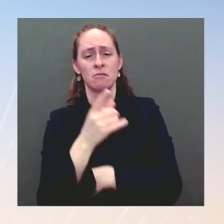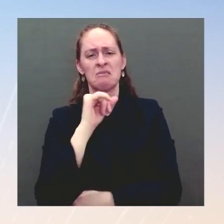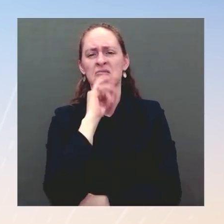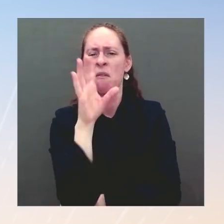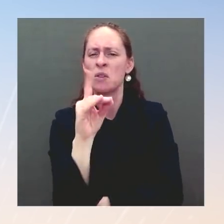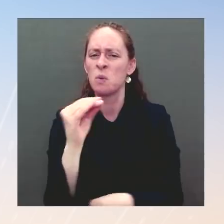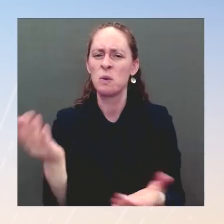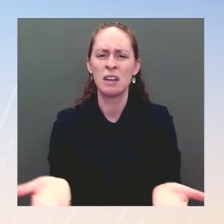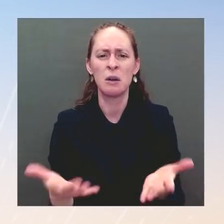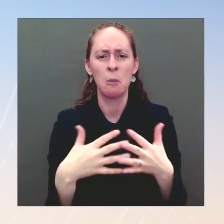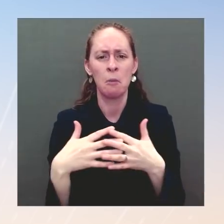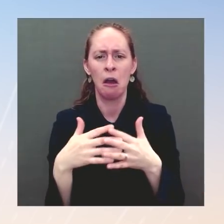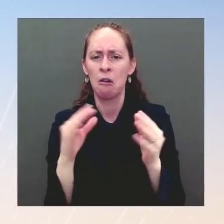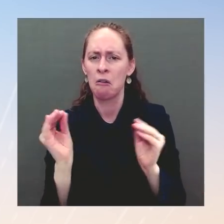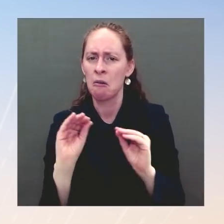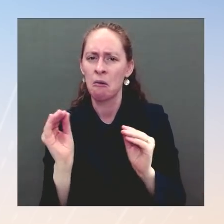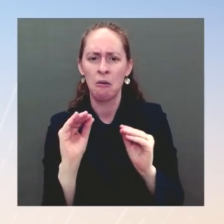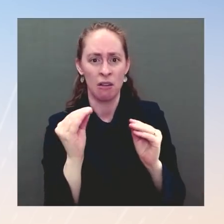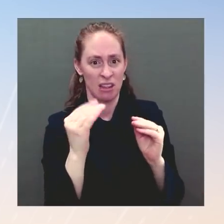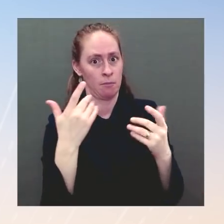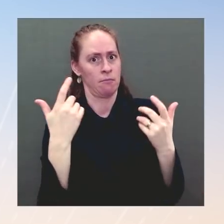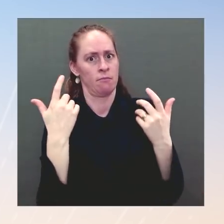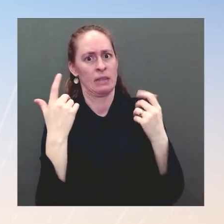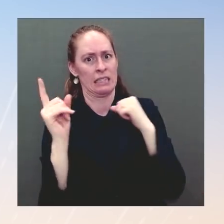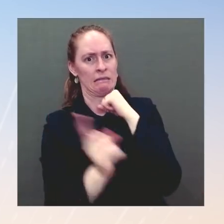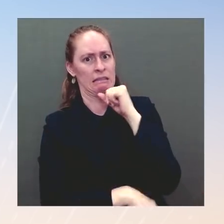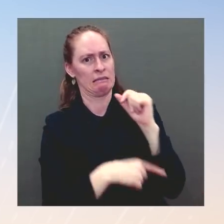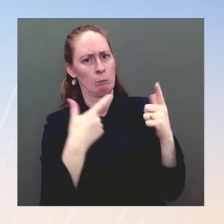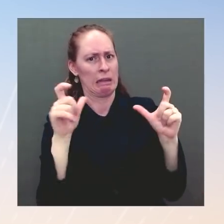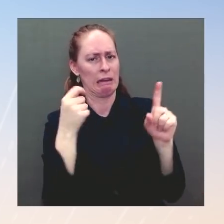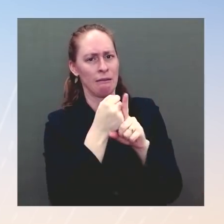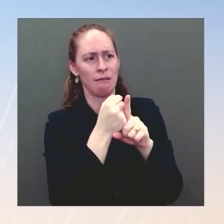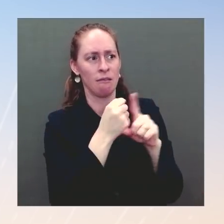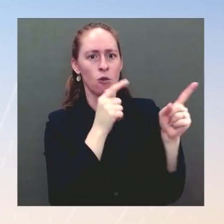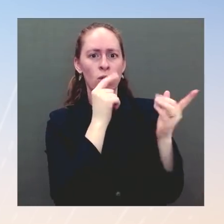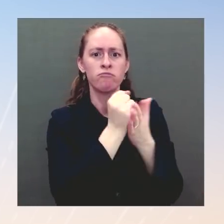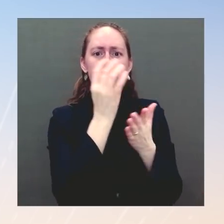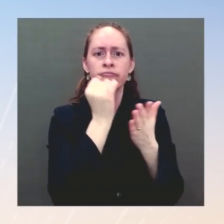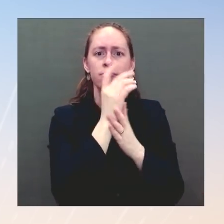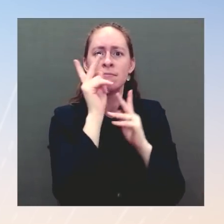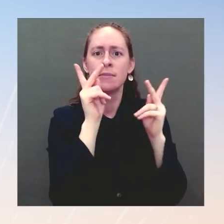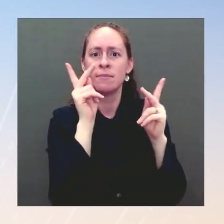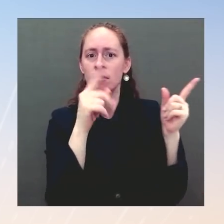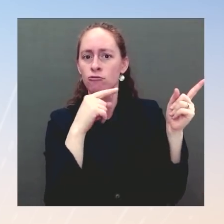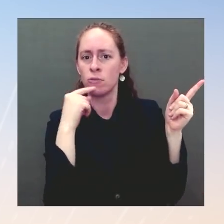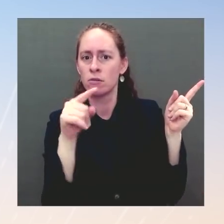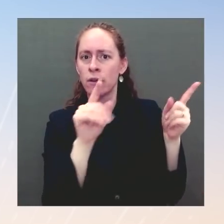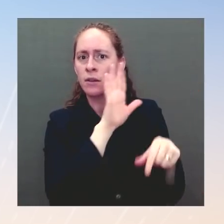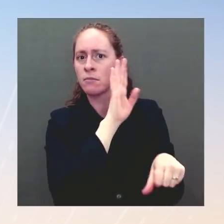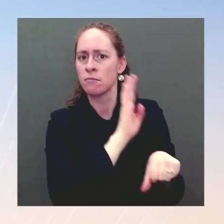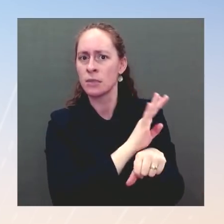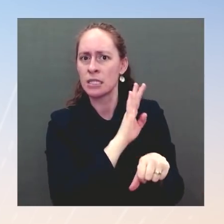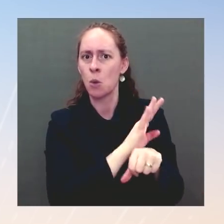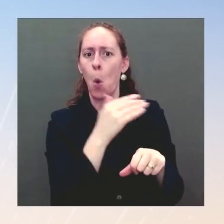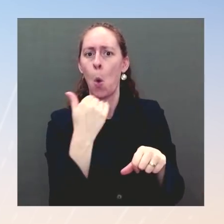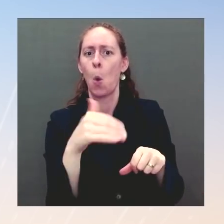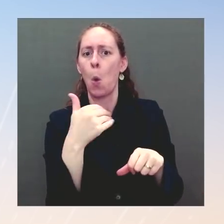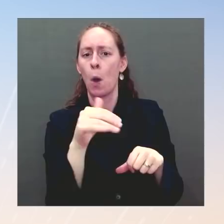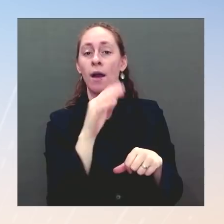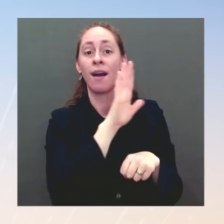to use those institutions to engage in -- with Western banks, including President Putin and his inner circle.